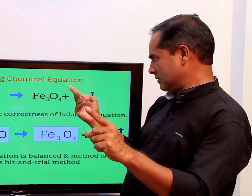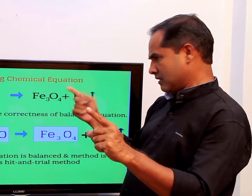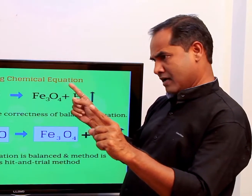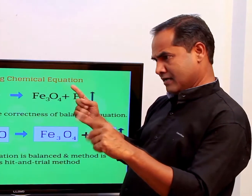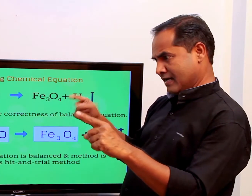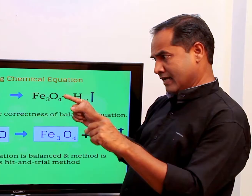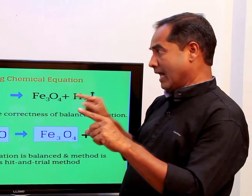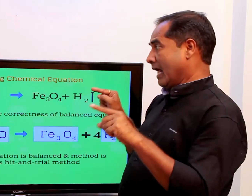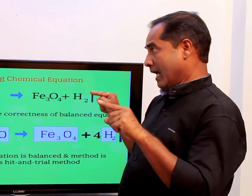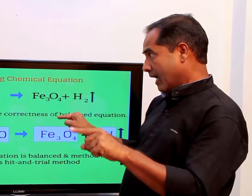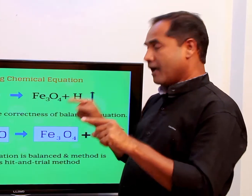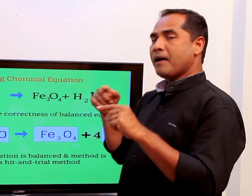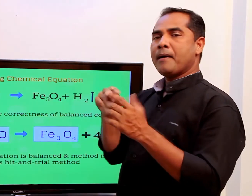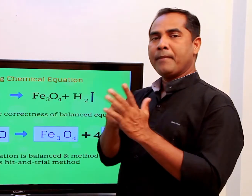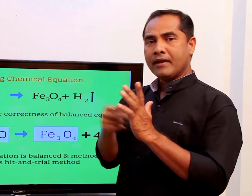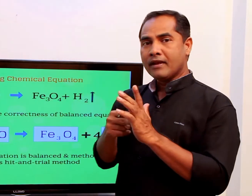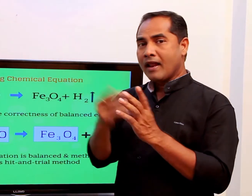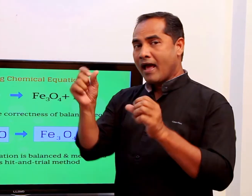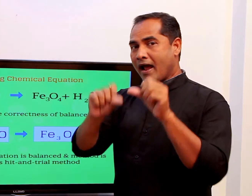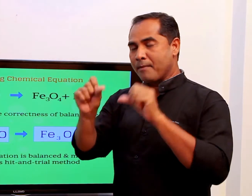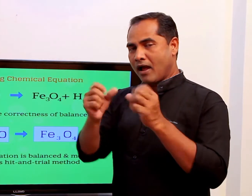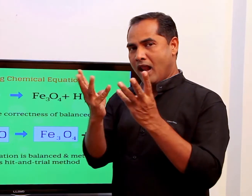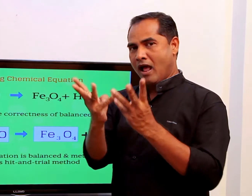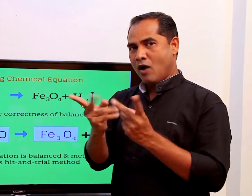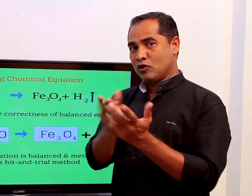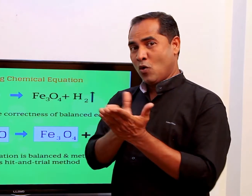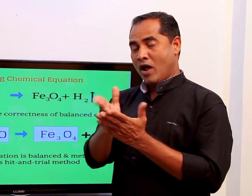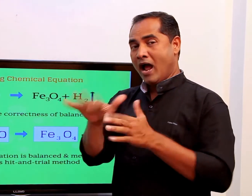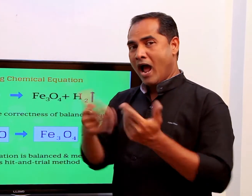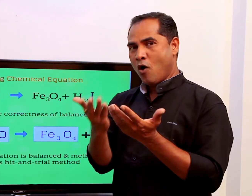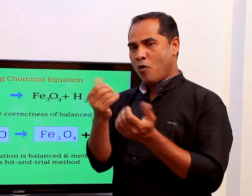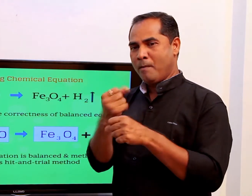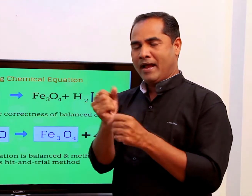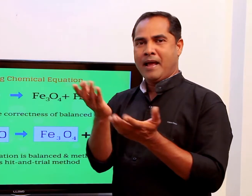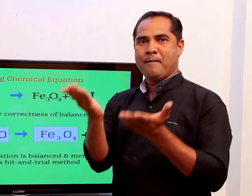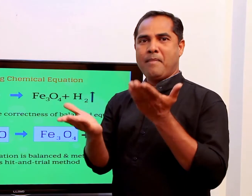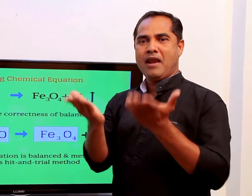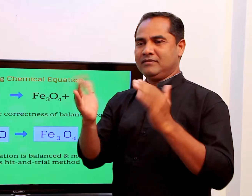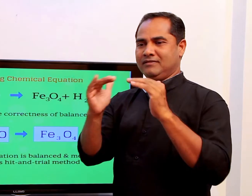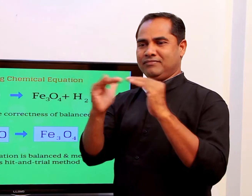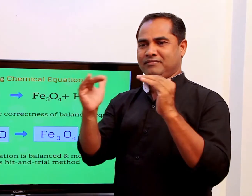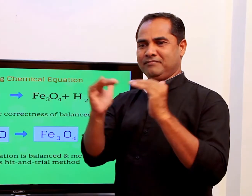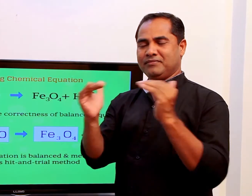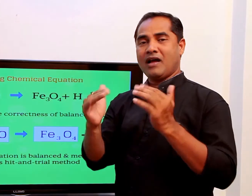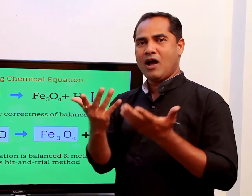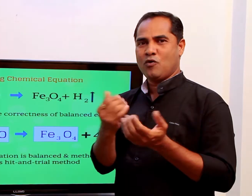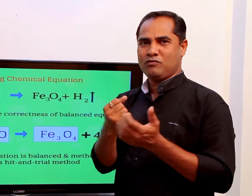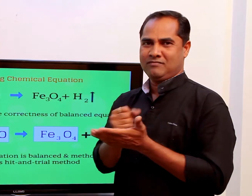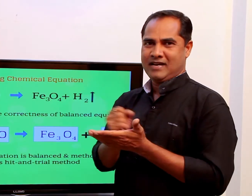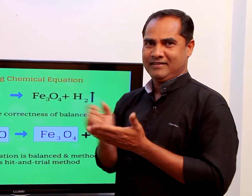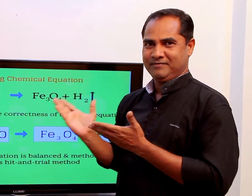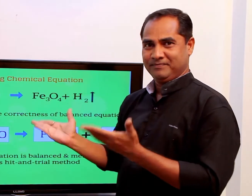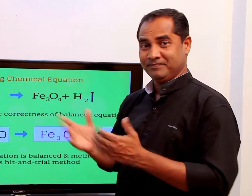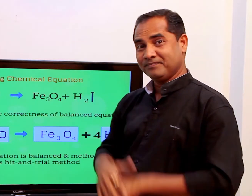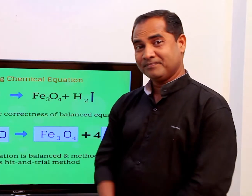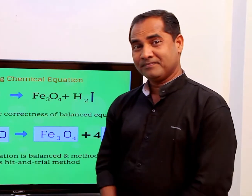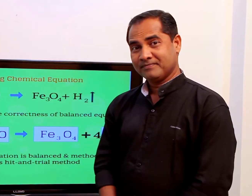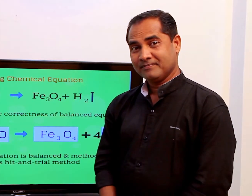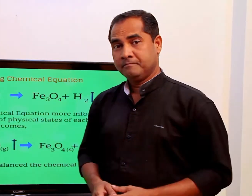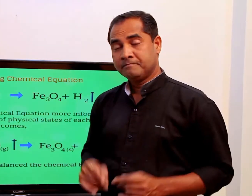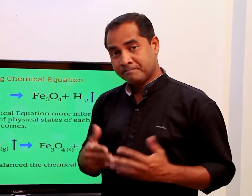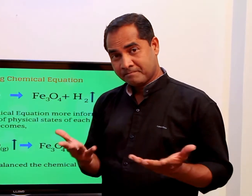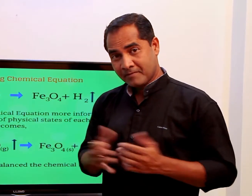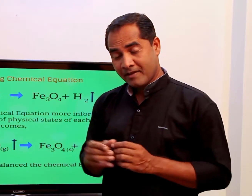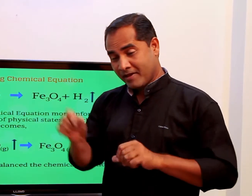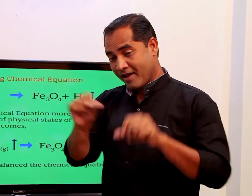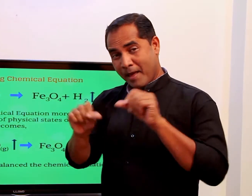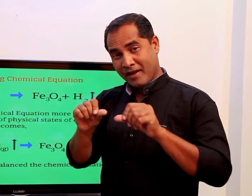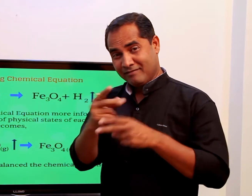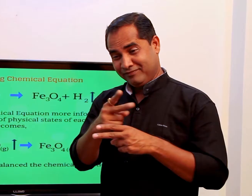Left hand side & right hand side are equal or not. This is how we balance an equation.